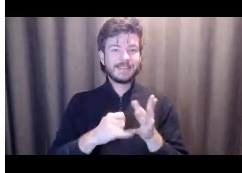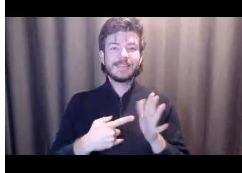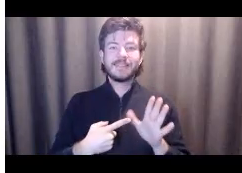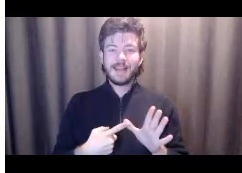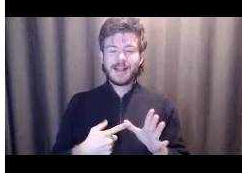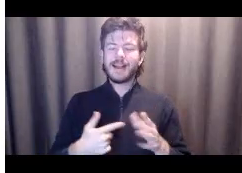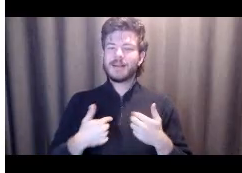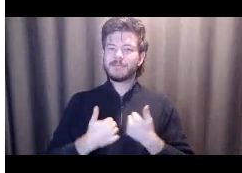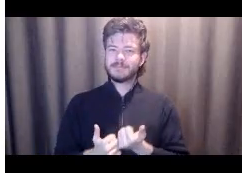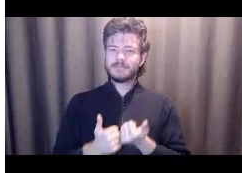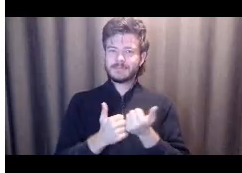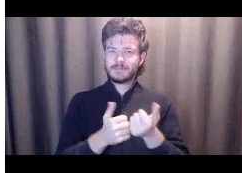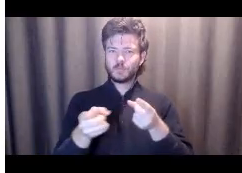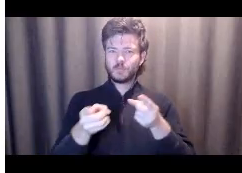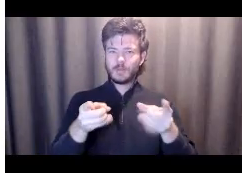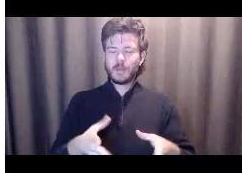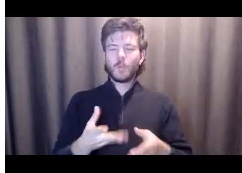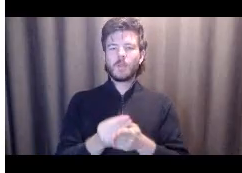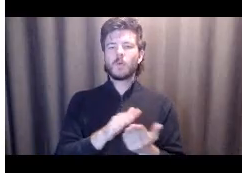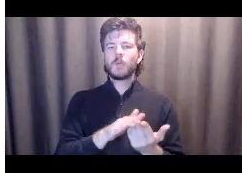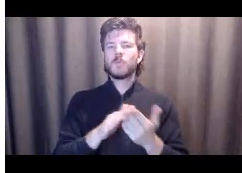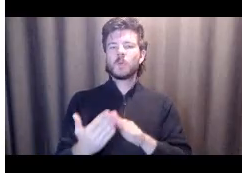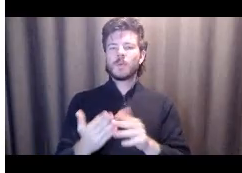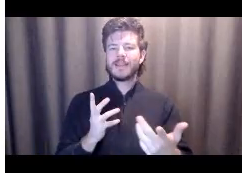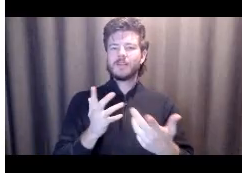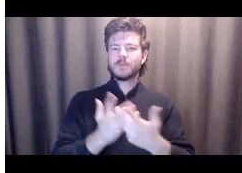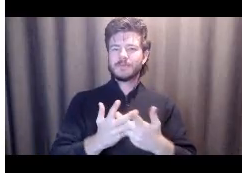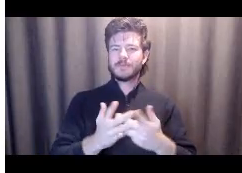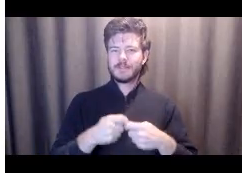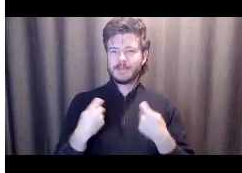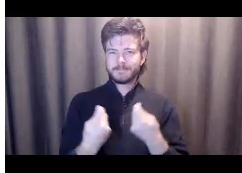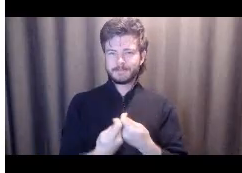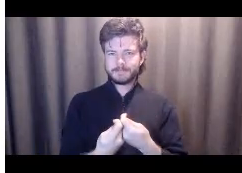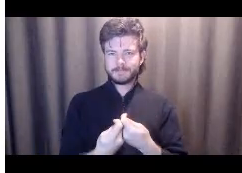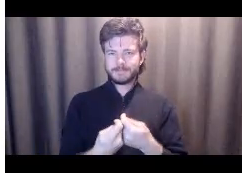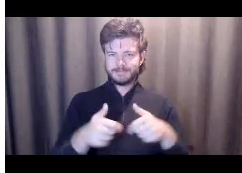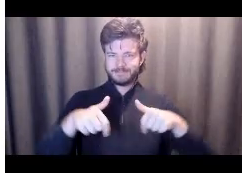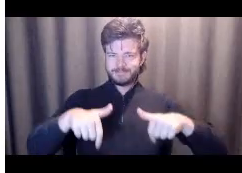with the Community Engagement Team at the NDIA.